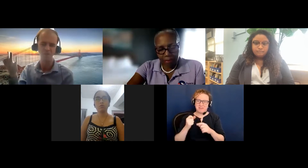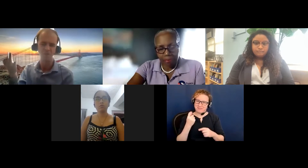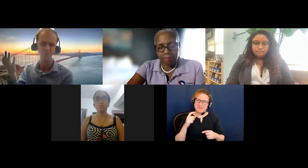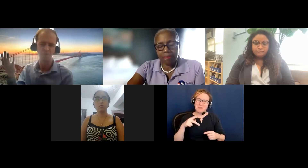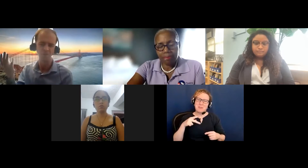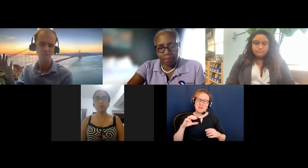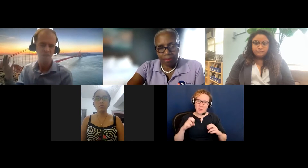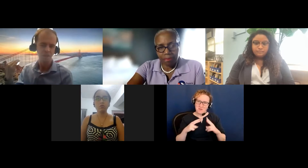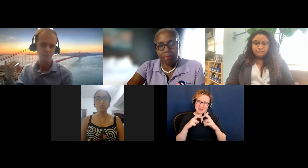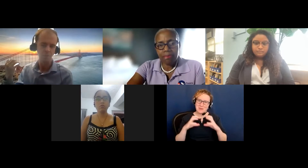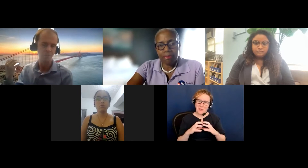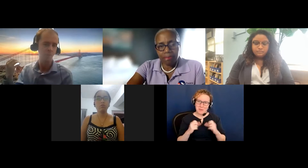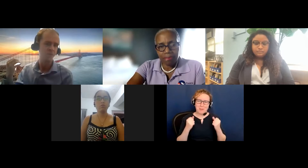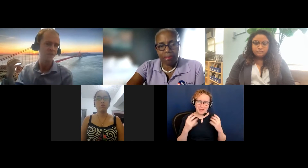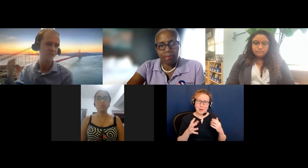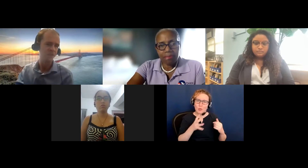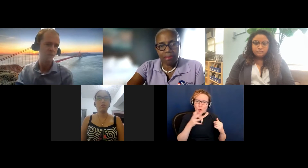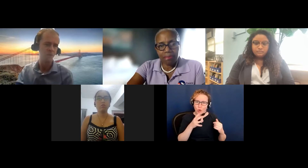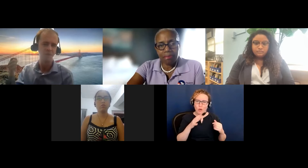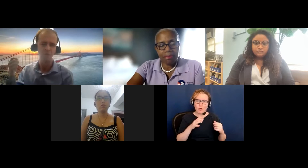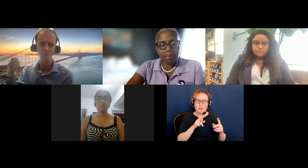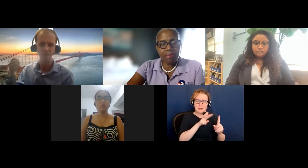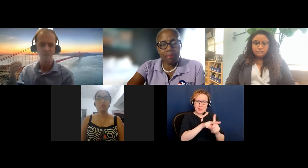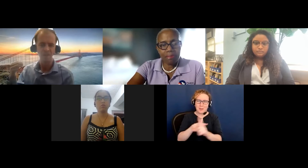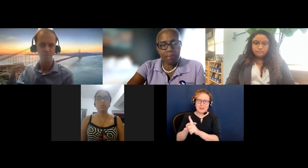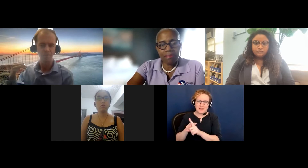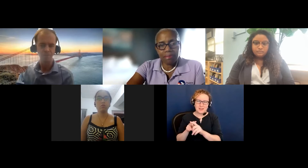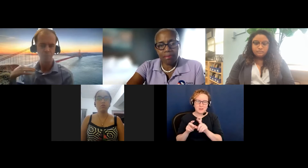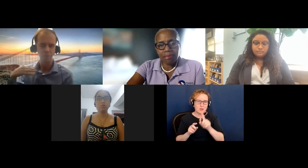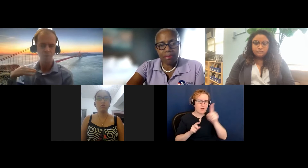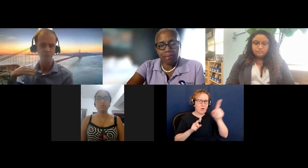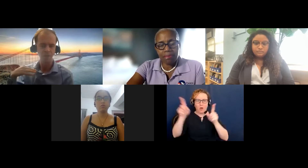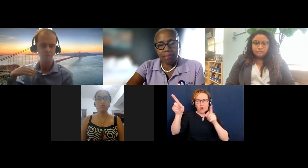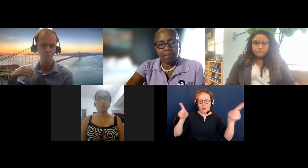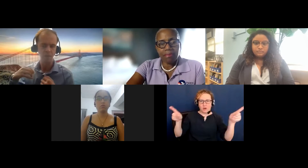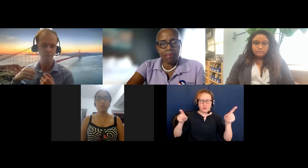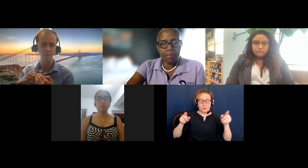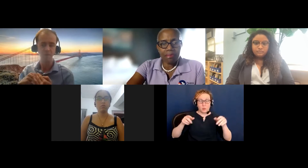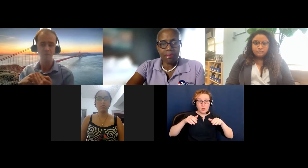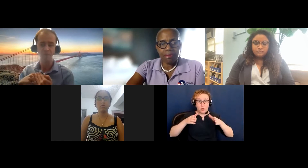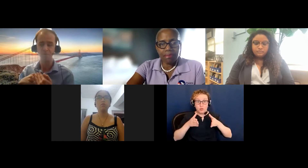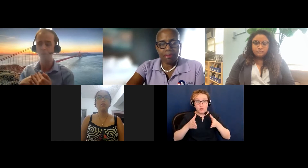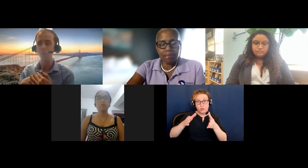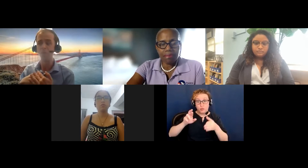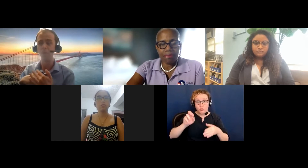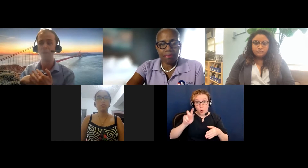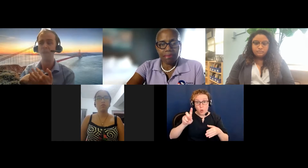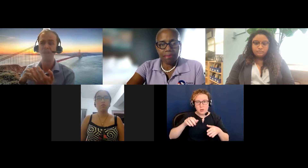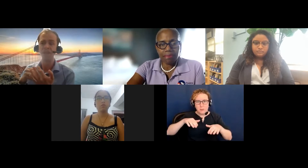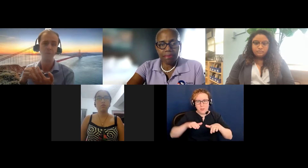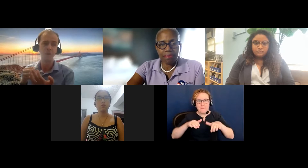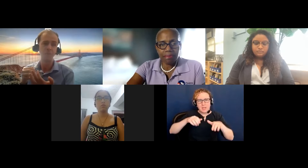clothes in the river and there’s bumpy roads. For those applying to the programs,